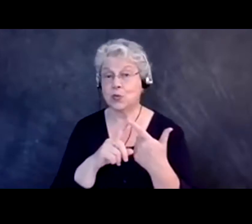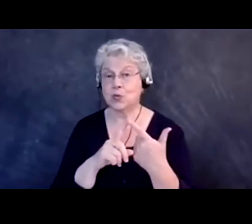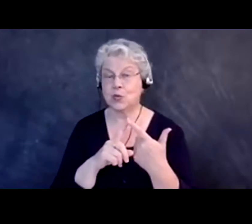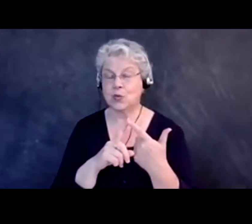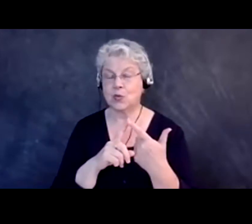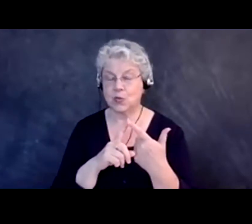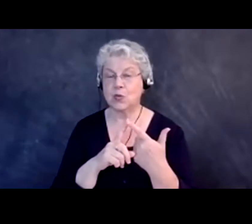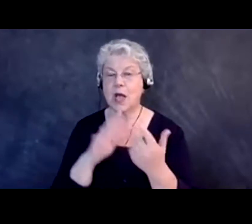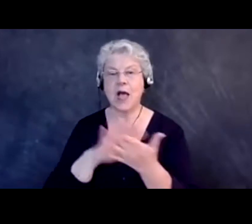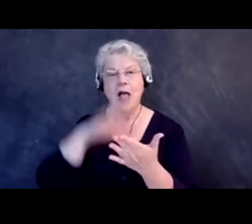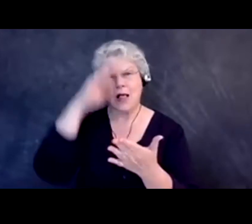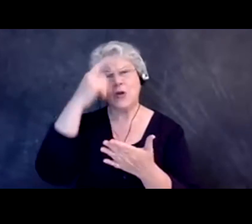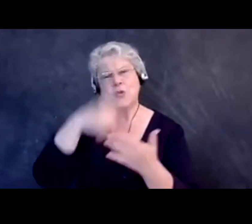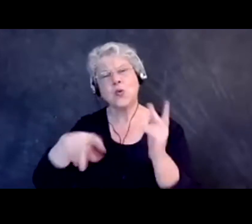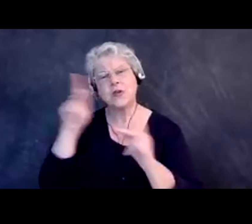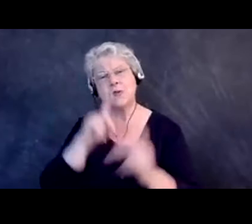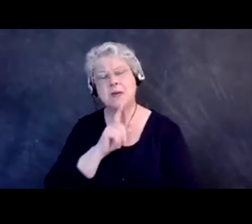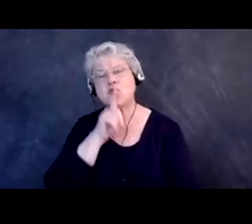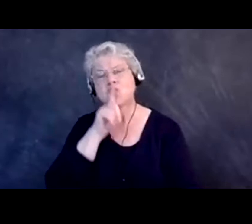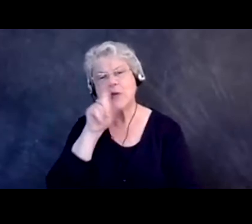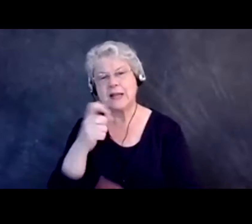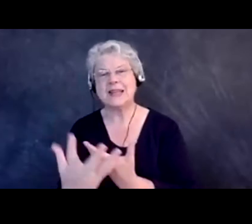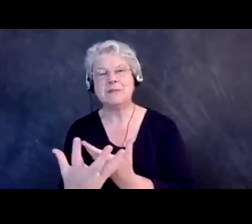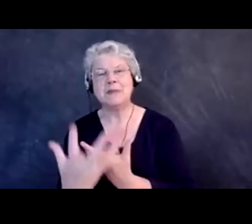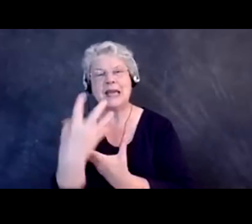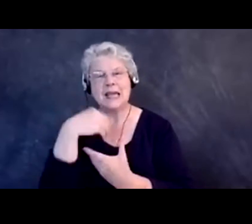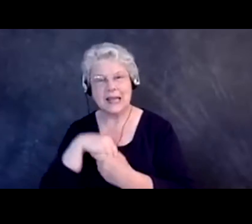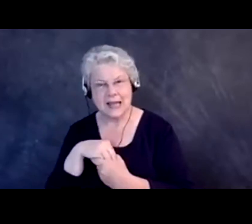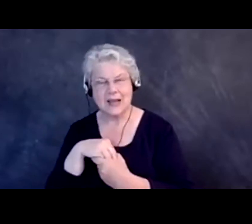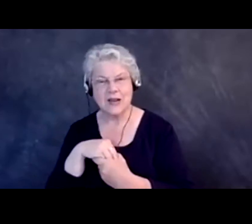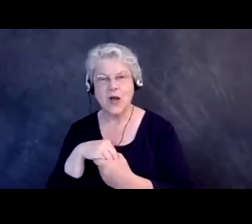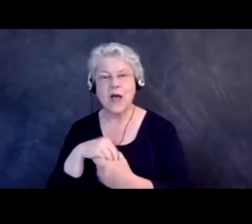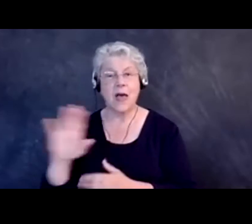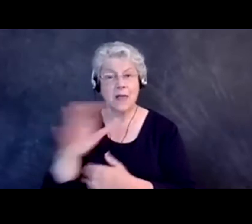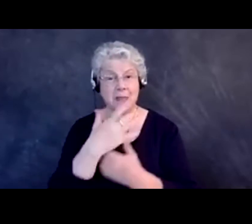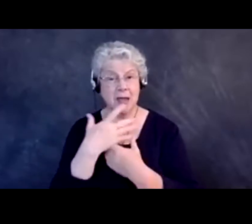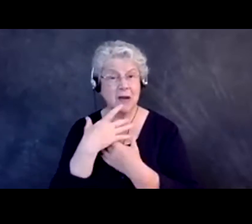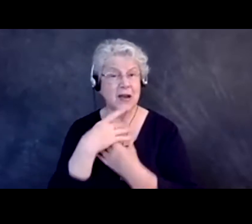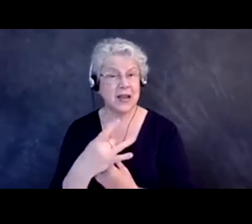what people really need to be engaged. What would pique their interest? What would their focus be?